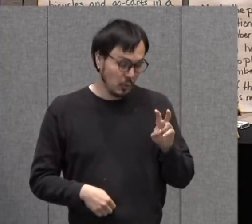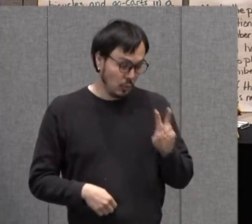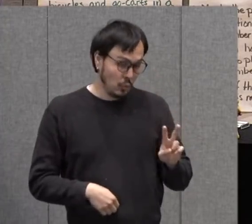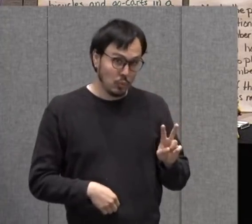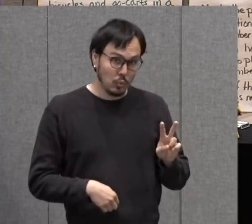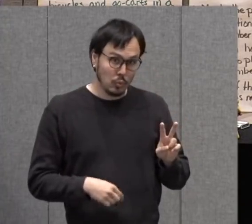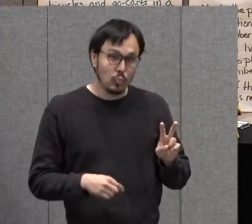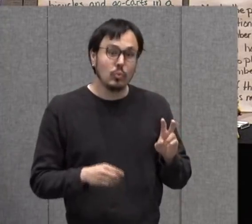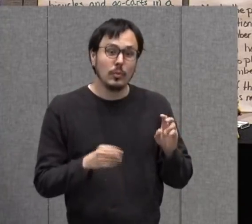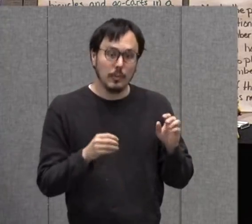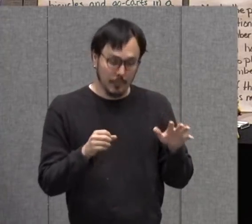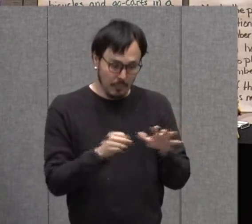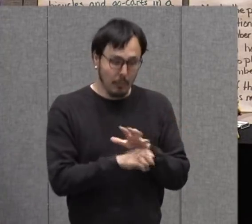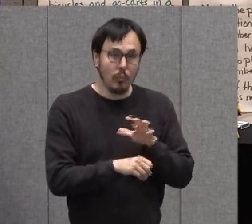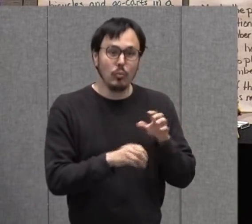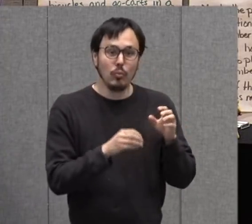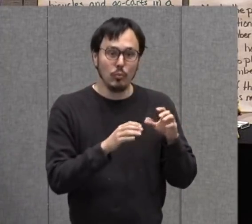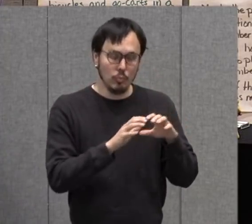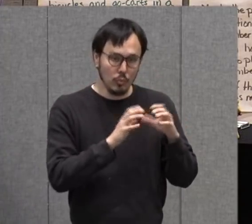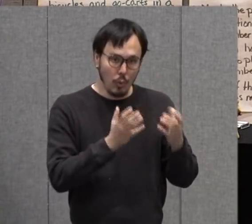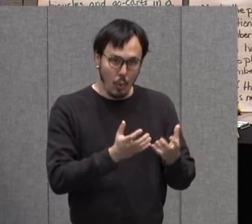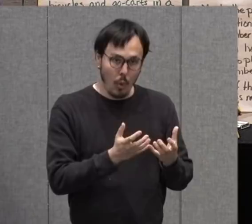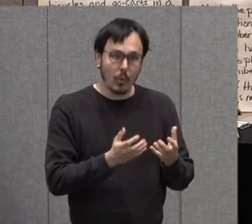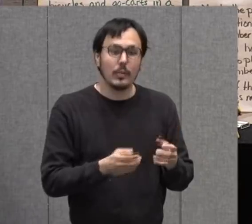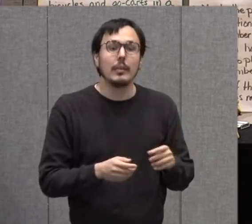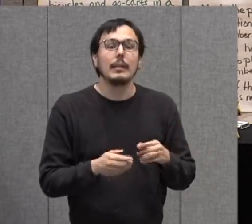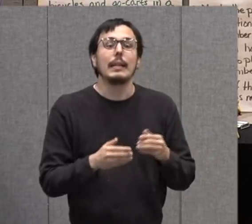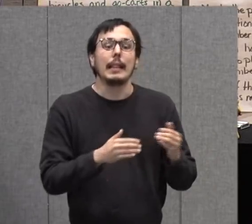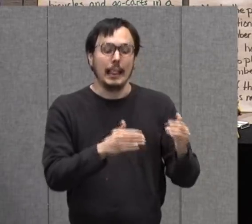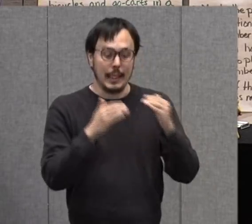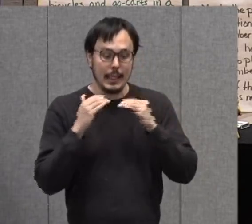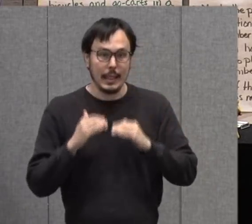plus another third, okay.